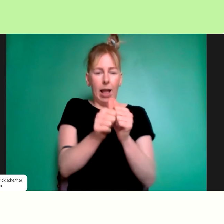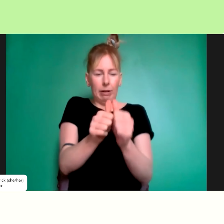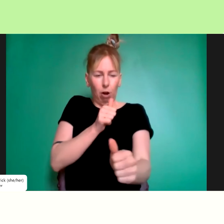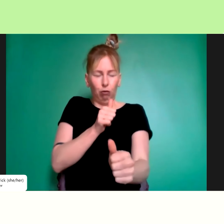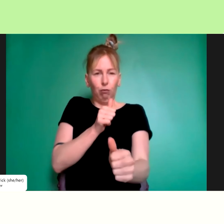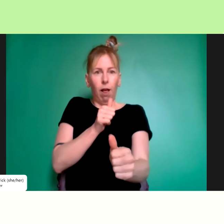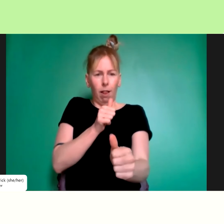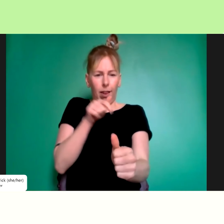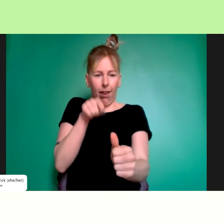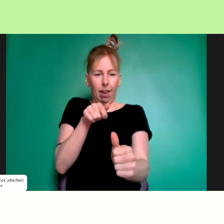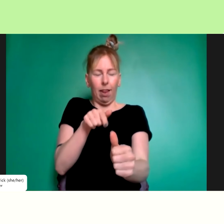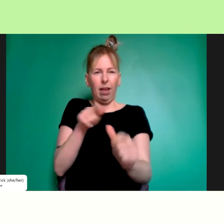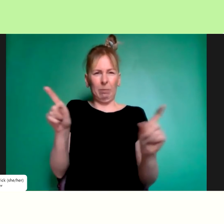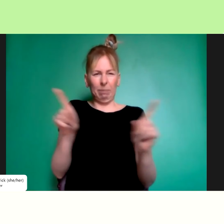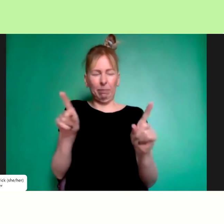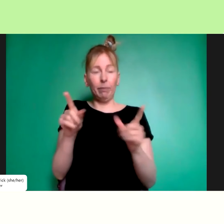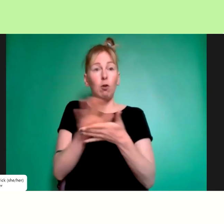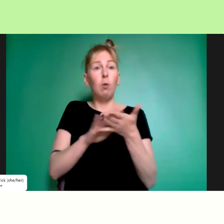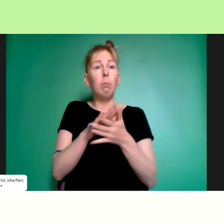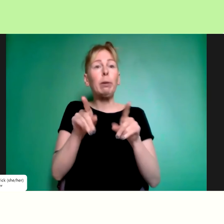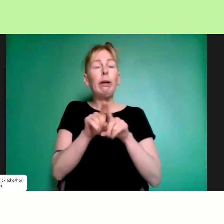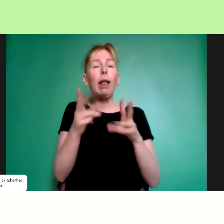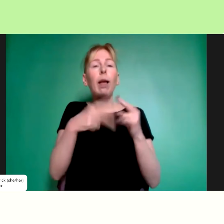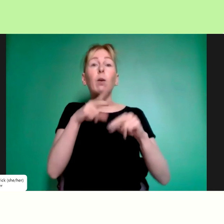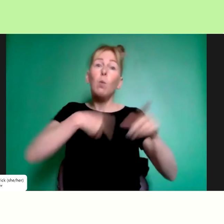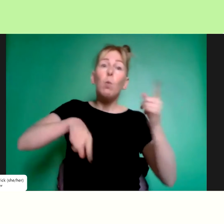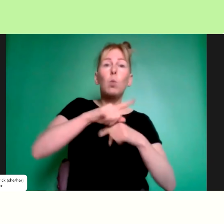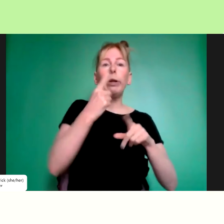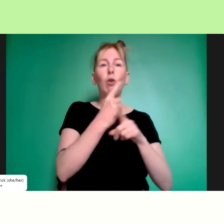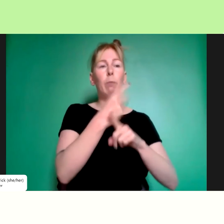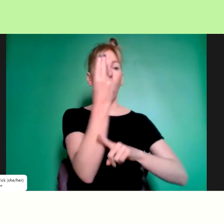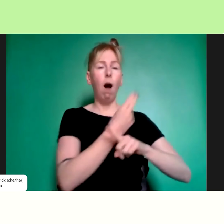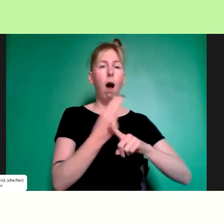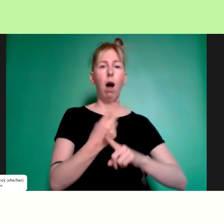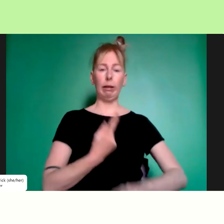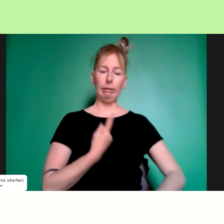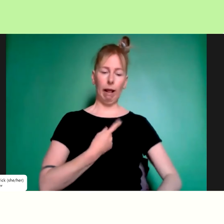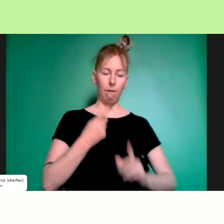it has sort of emerged in the popular consciousness as this thing that's marketized.